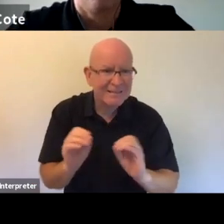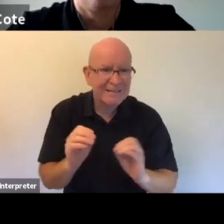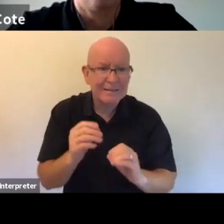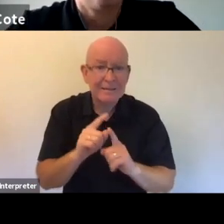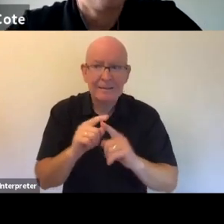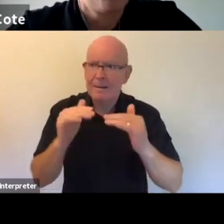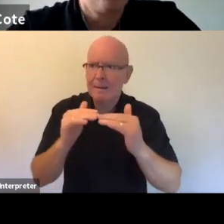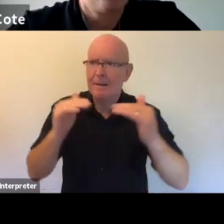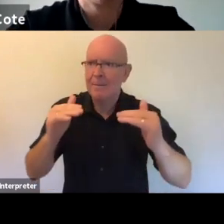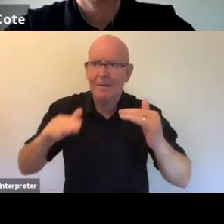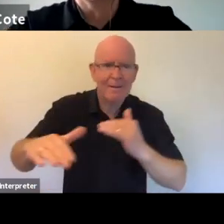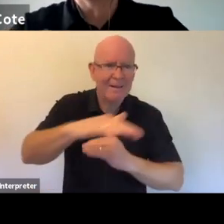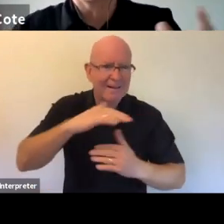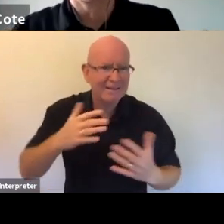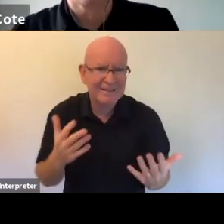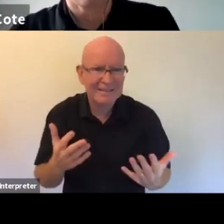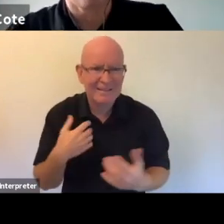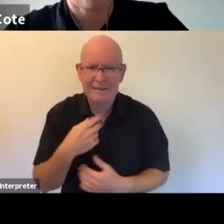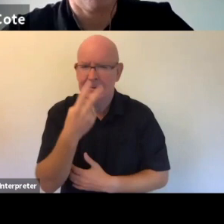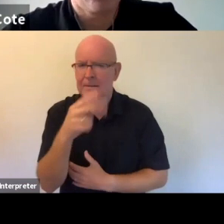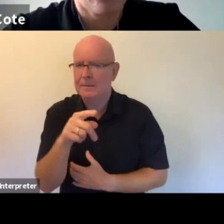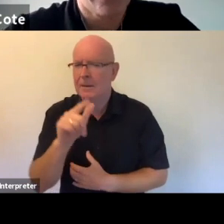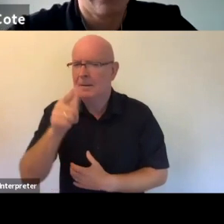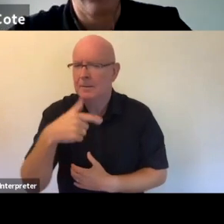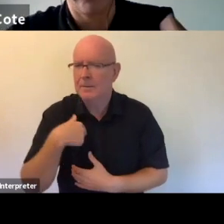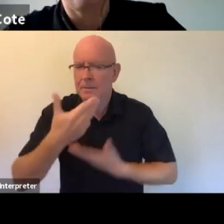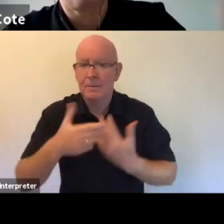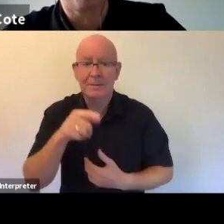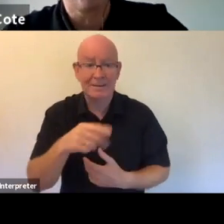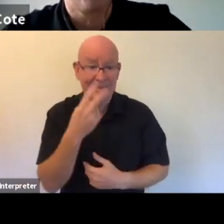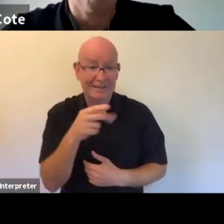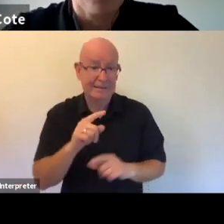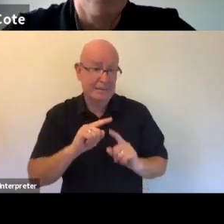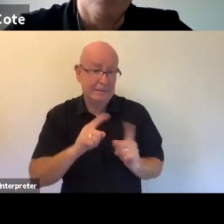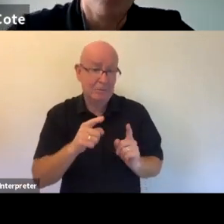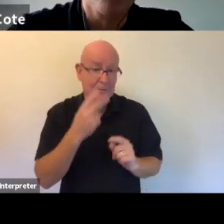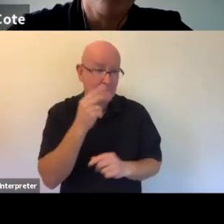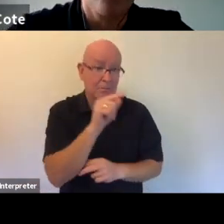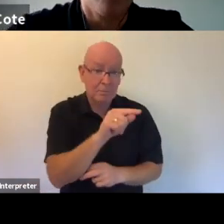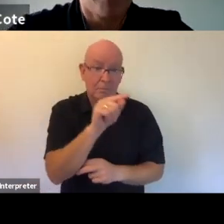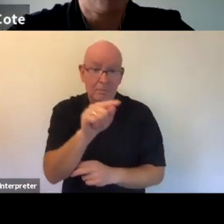So, if we look at the overview of social protection measures and we did the first overview in May.